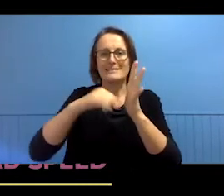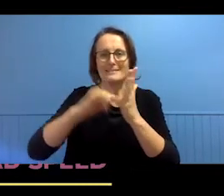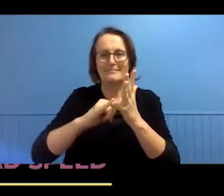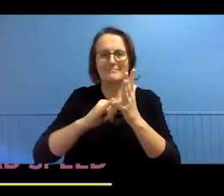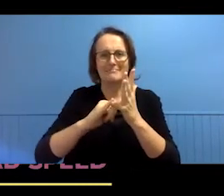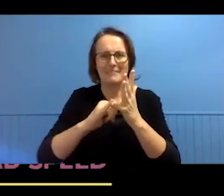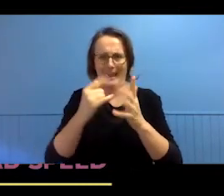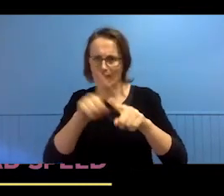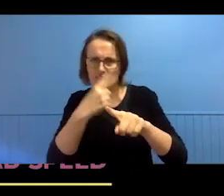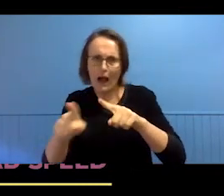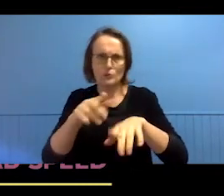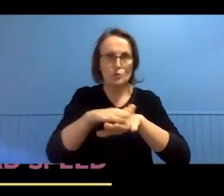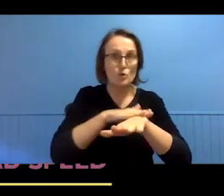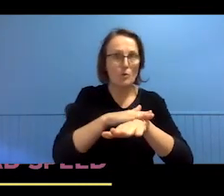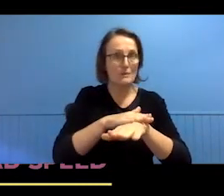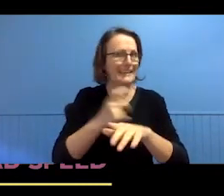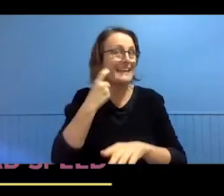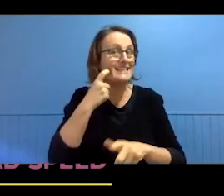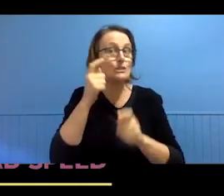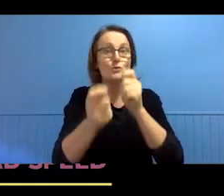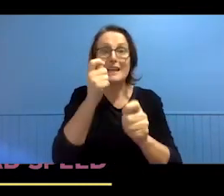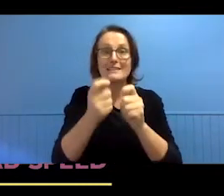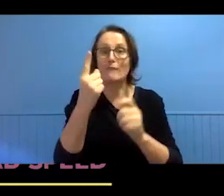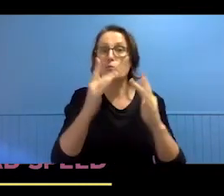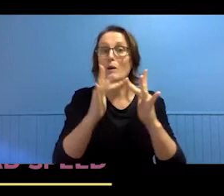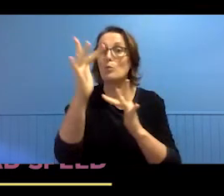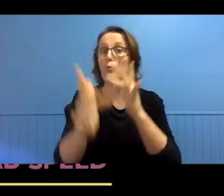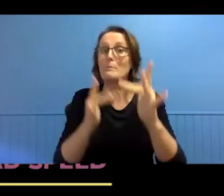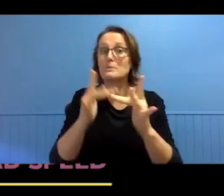best thing to do is to open a website called speed test.net and